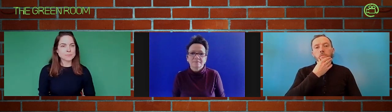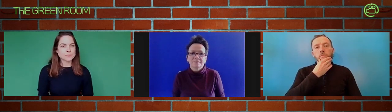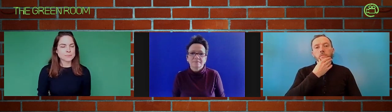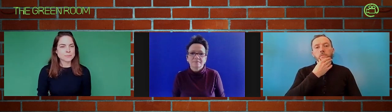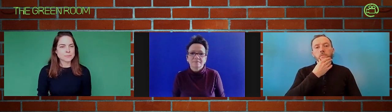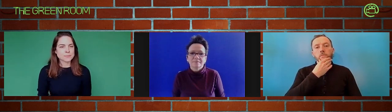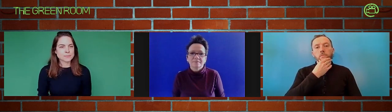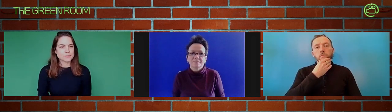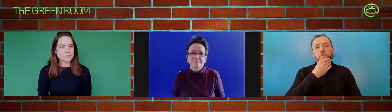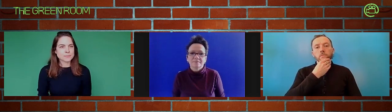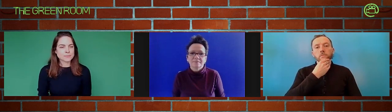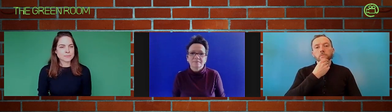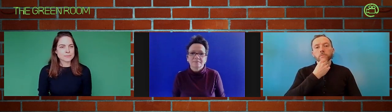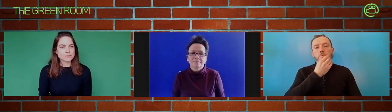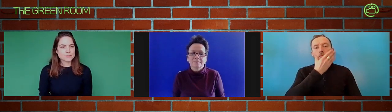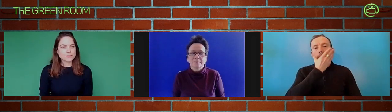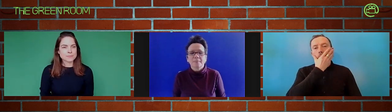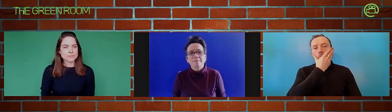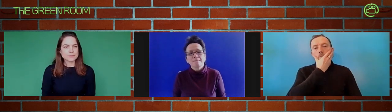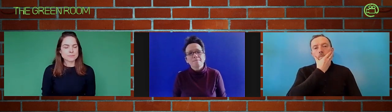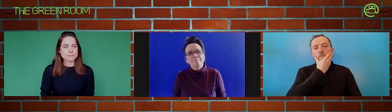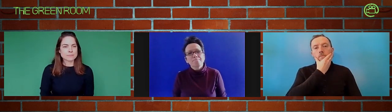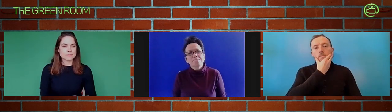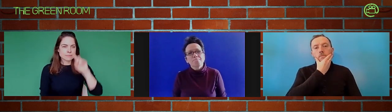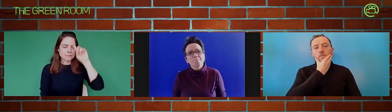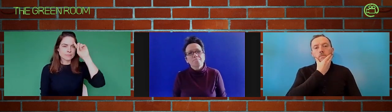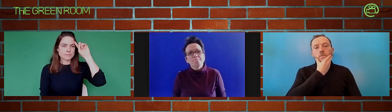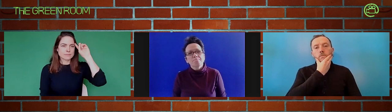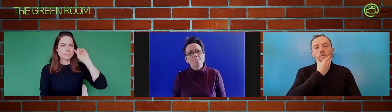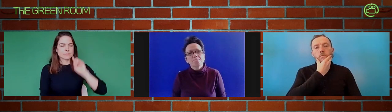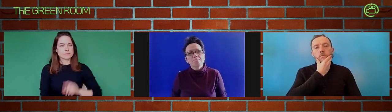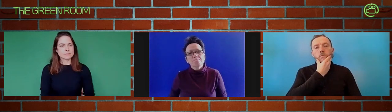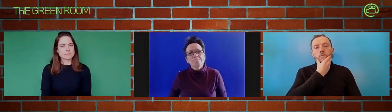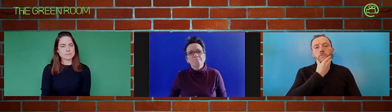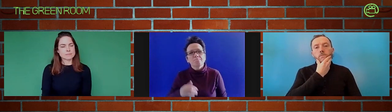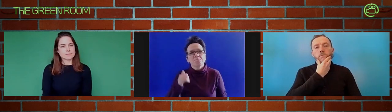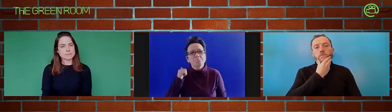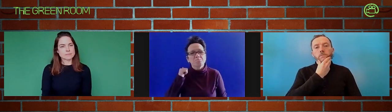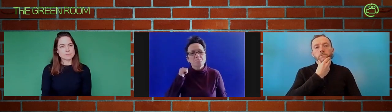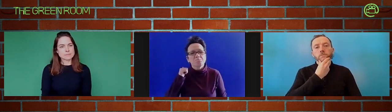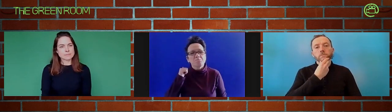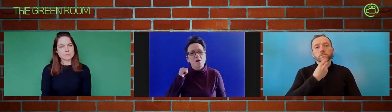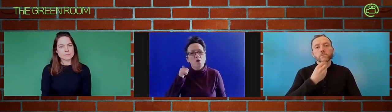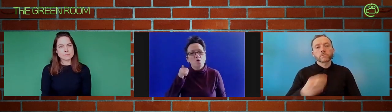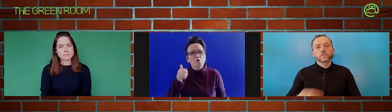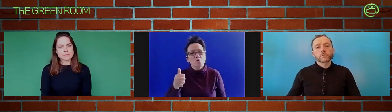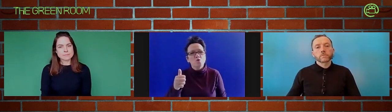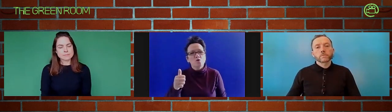That's a really, really good question. I think a lot of it depends on the individual but